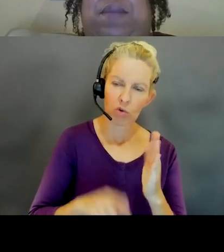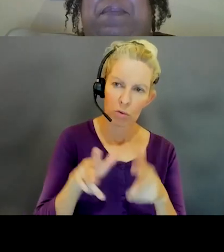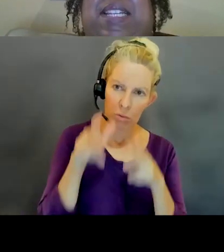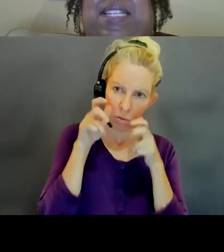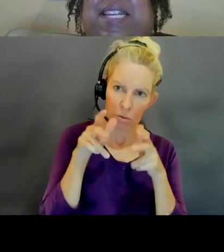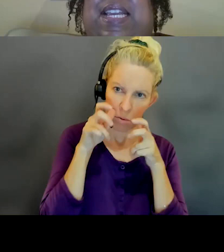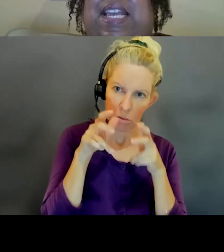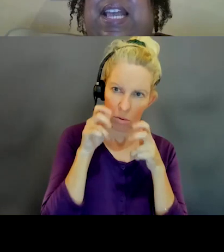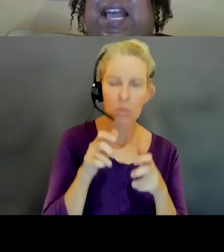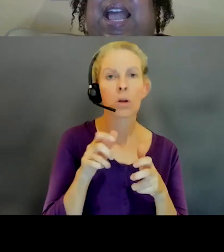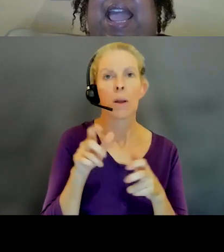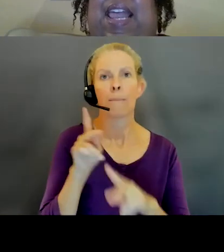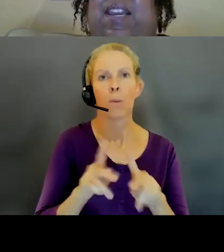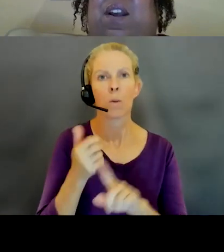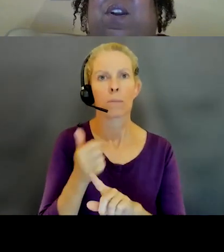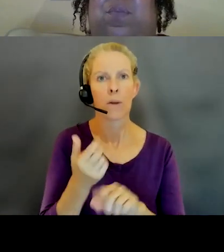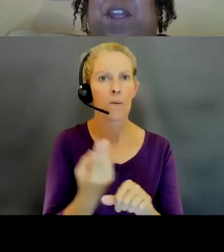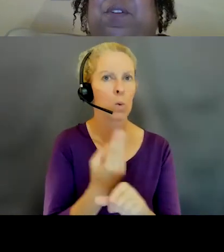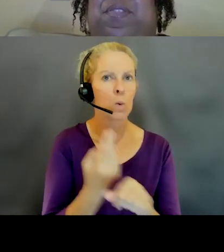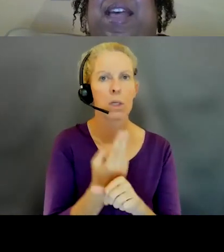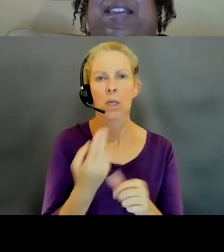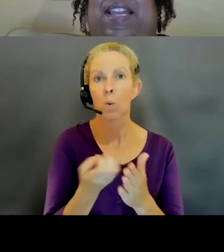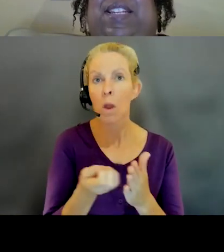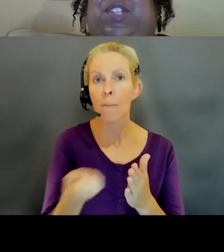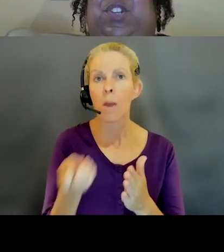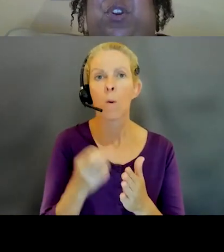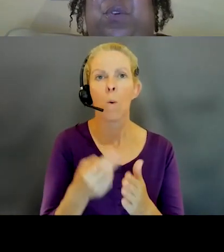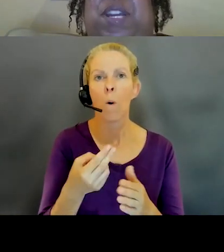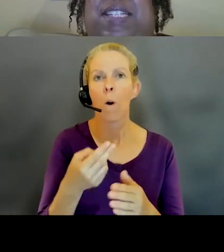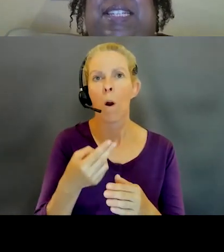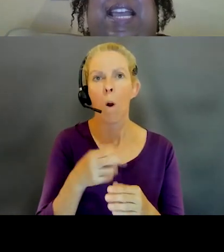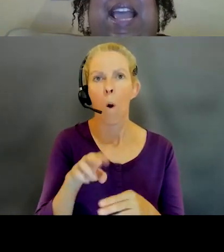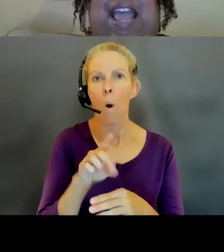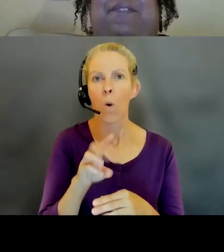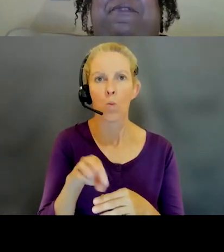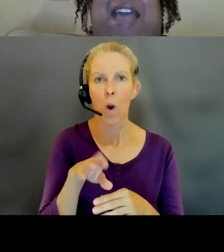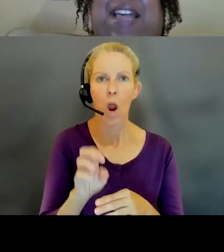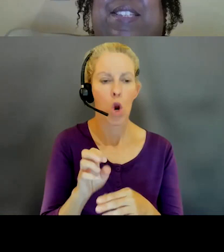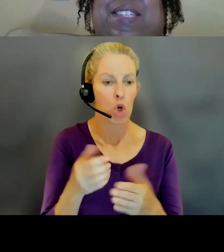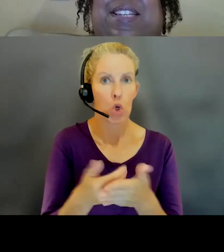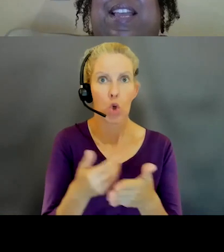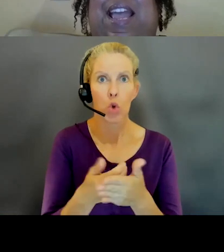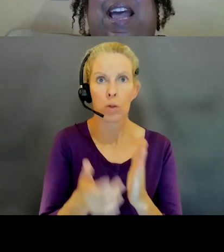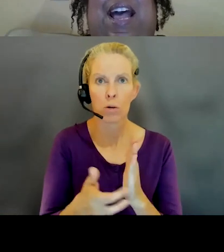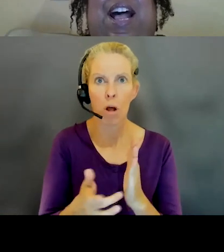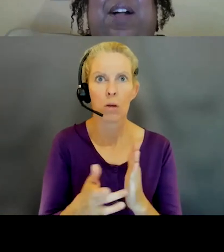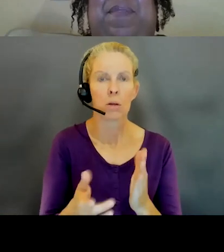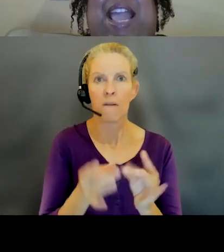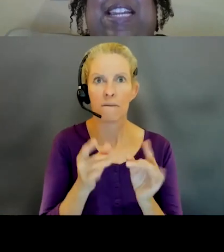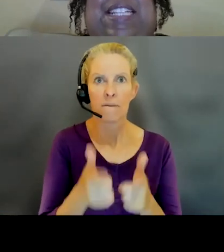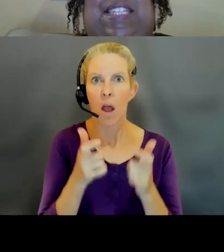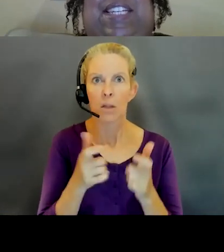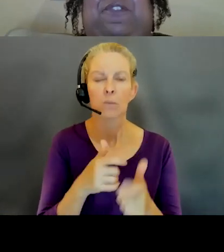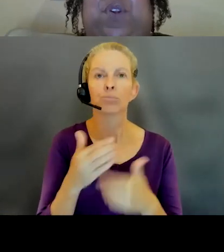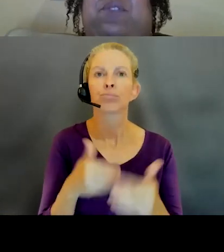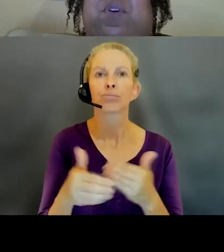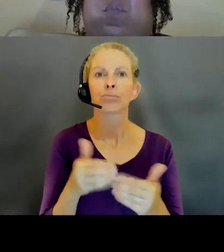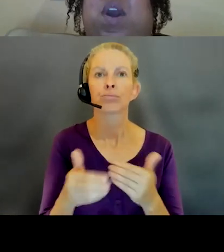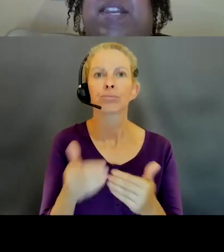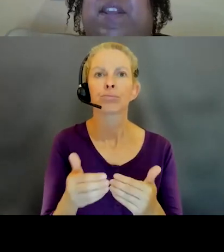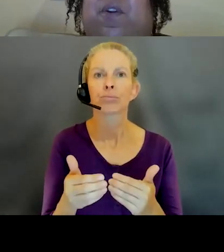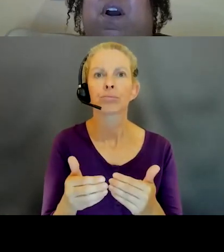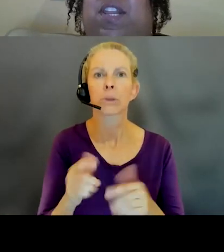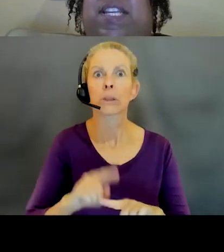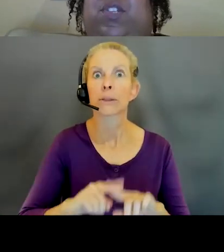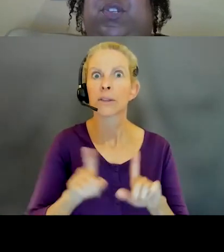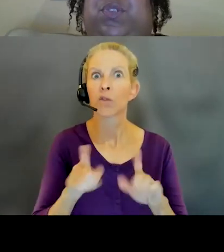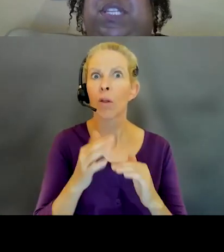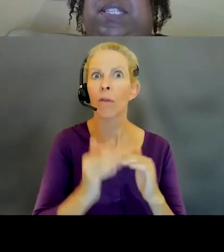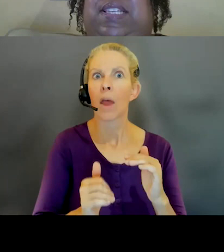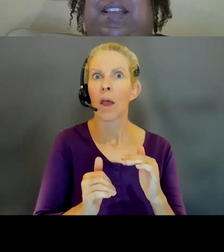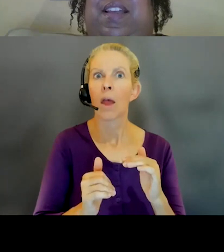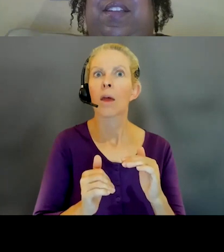equipment and hardware that is current and fast, and it is different from what their audience uses,